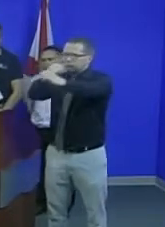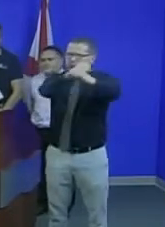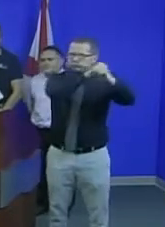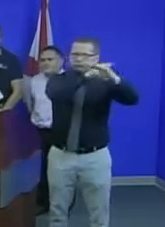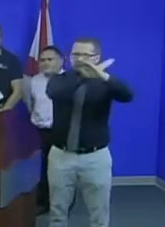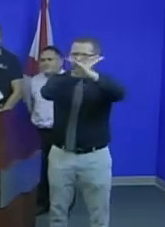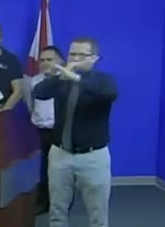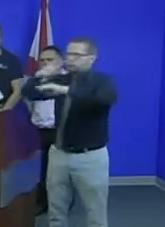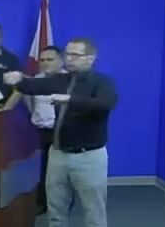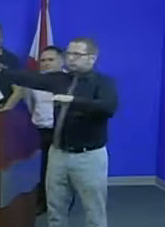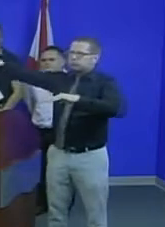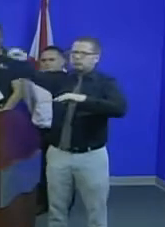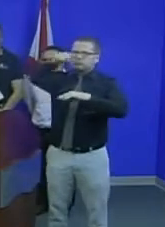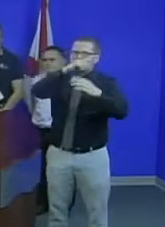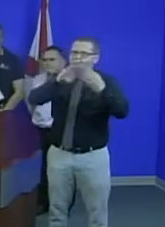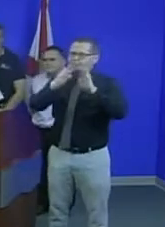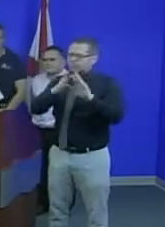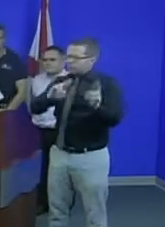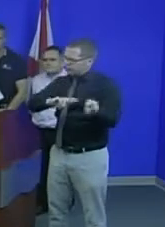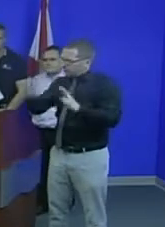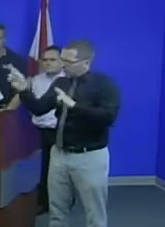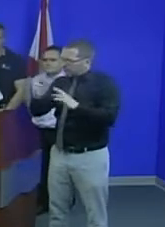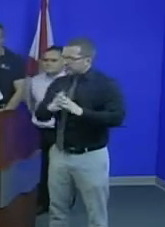PROPERTY OF ALL BROWARD COUNTY